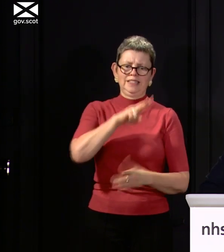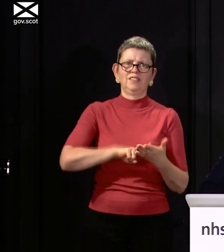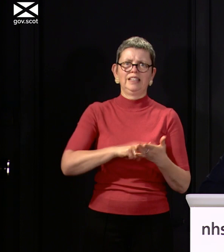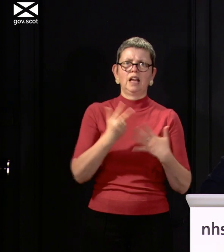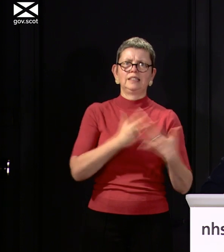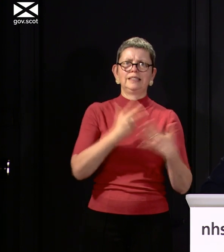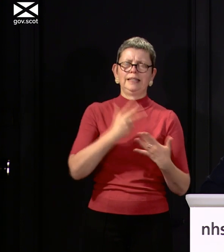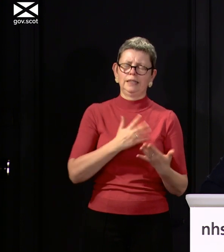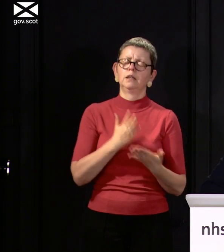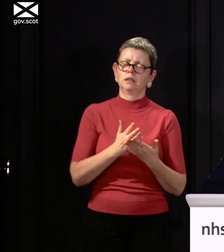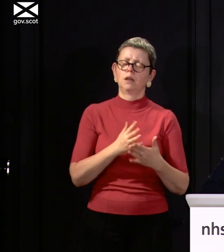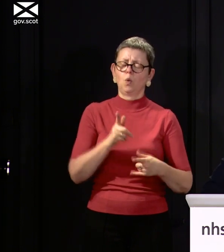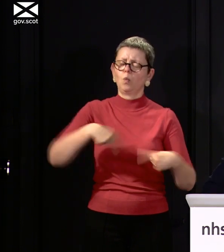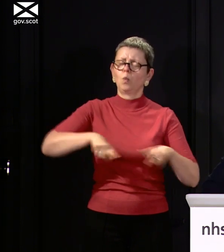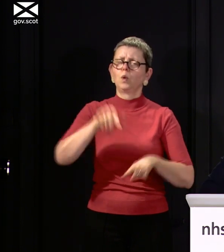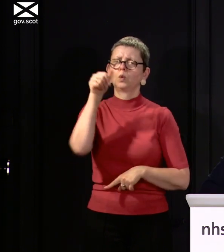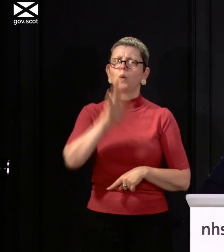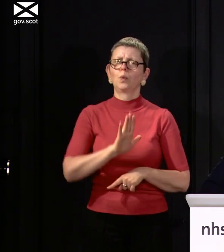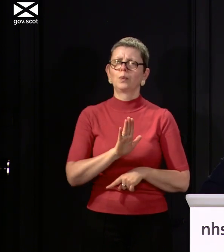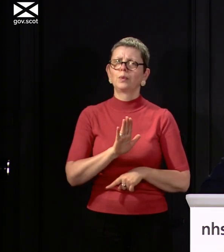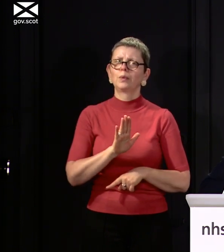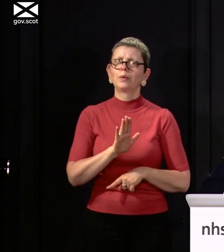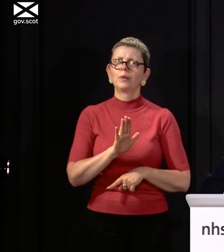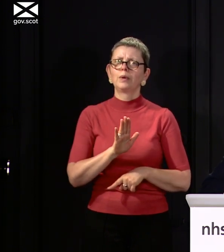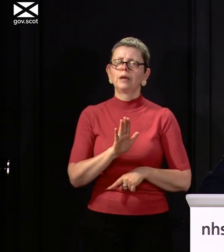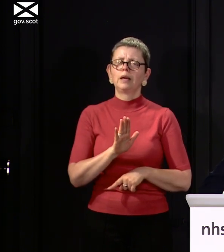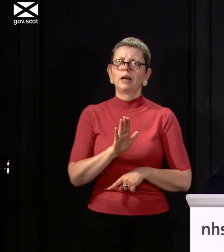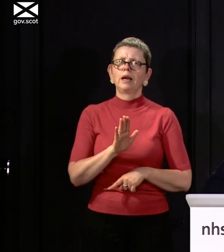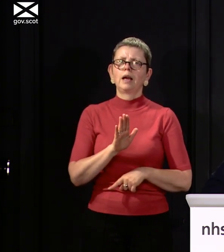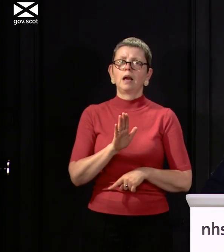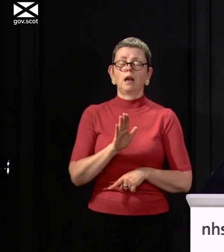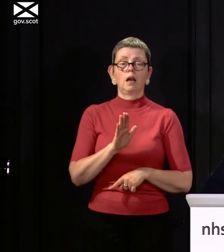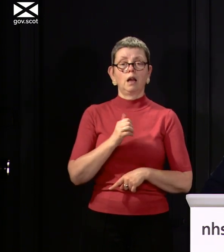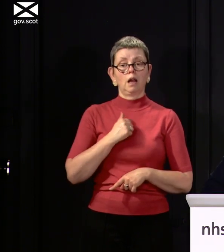can ignore that, but my view is, and we've had very good and continue to have very discussions